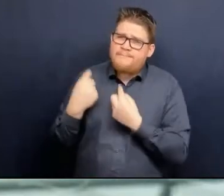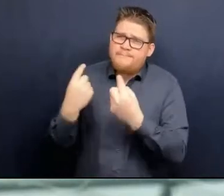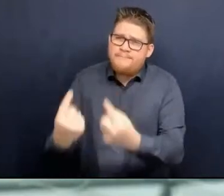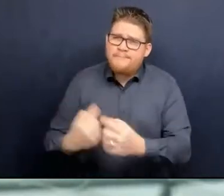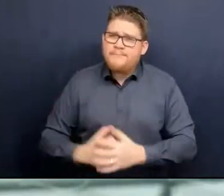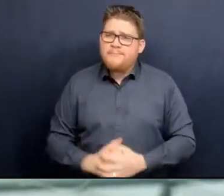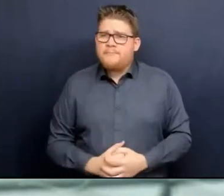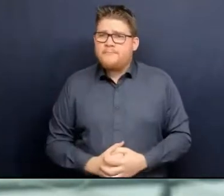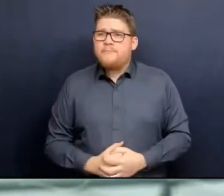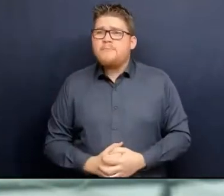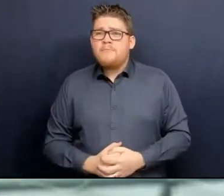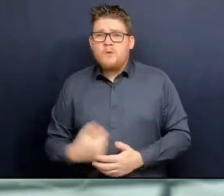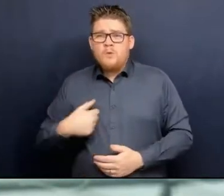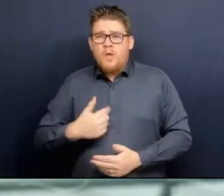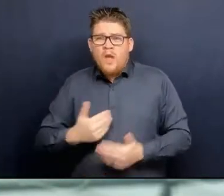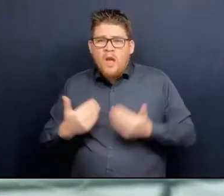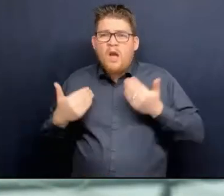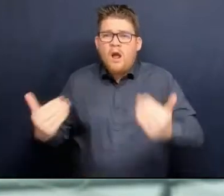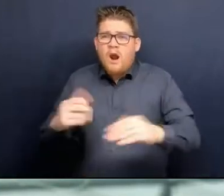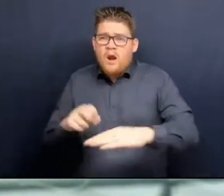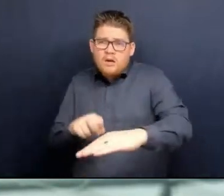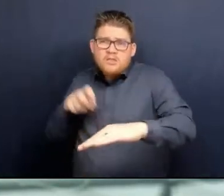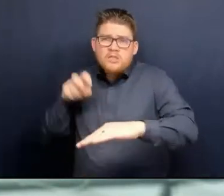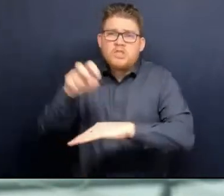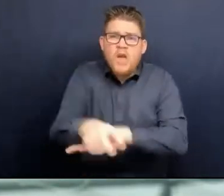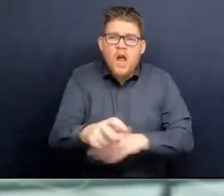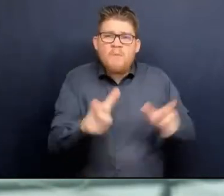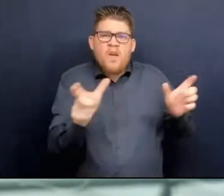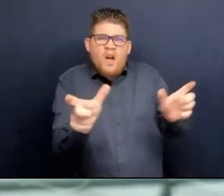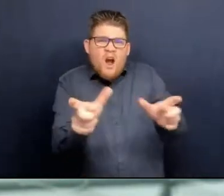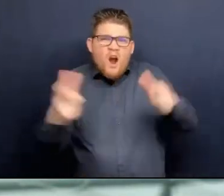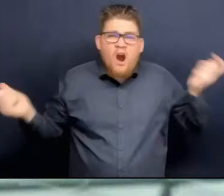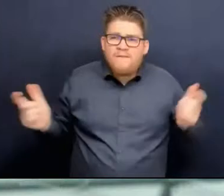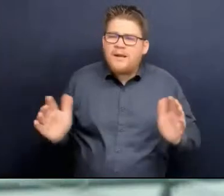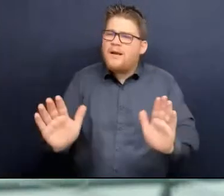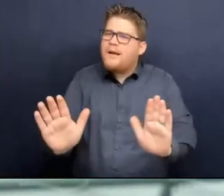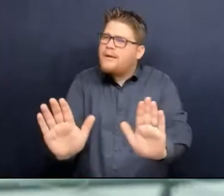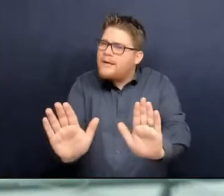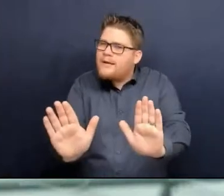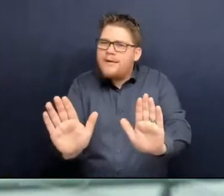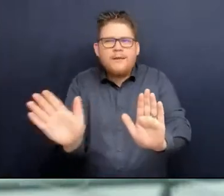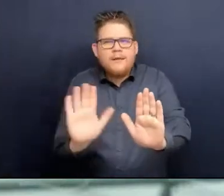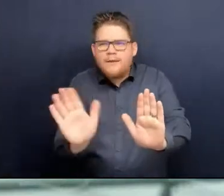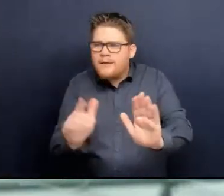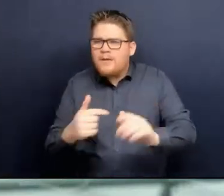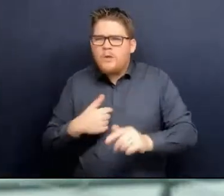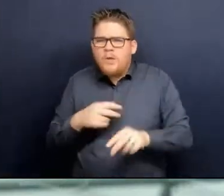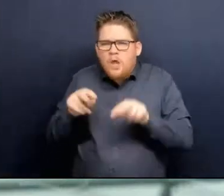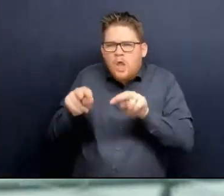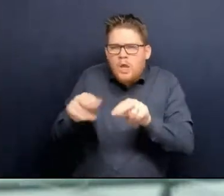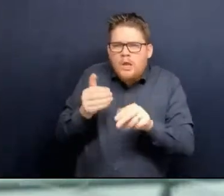layers of protection. As soon as we are confident we can safely make those changes and we can